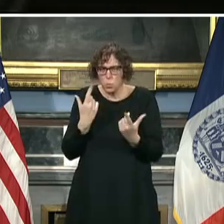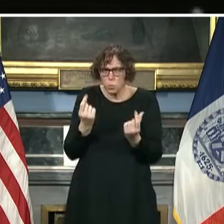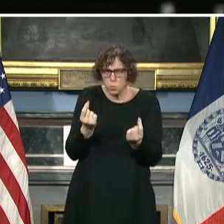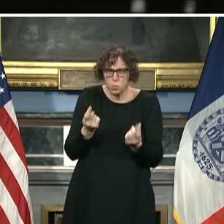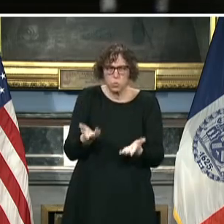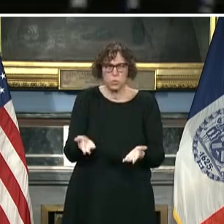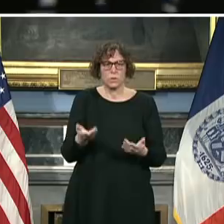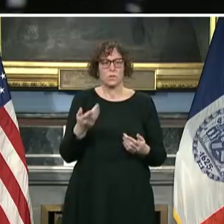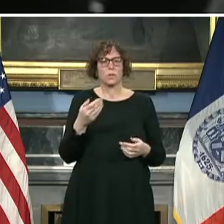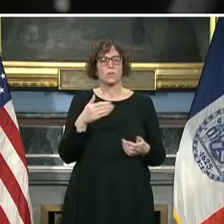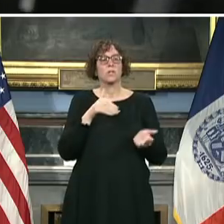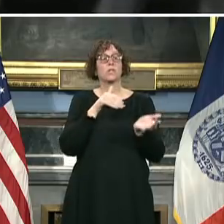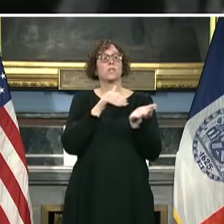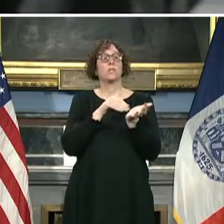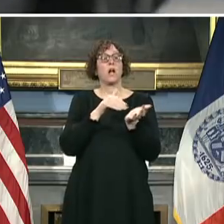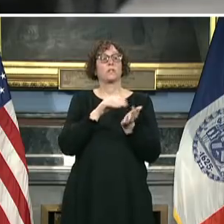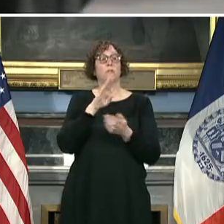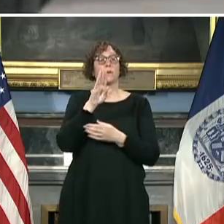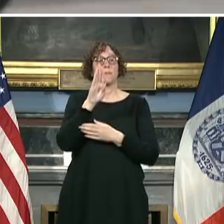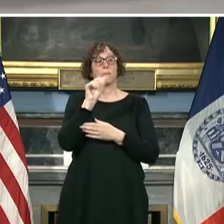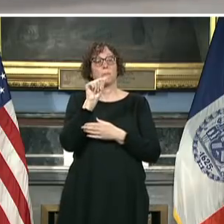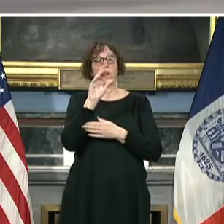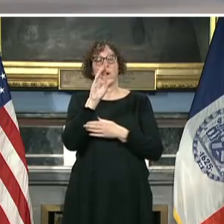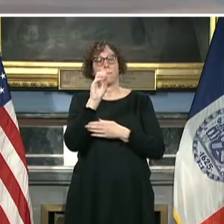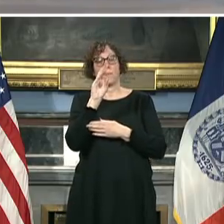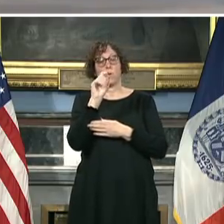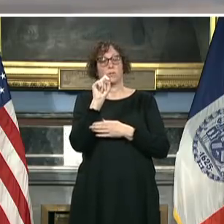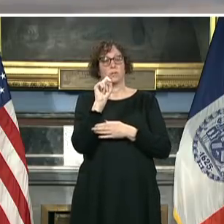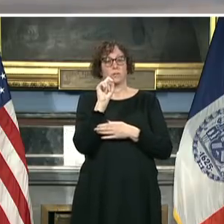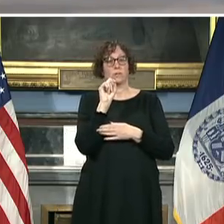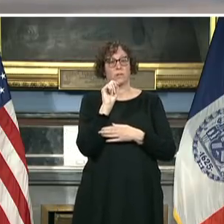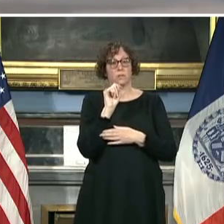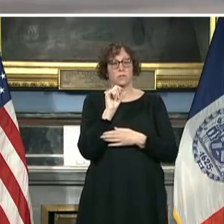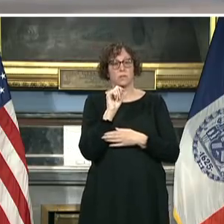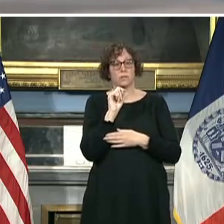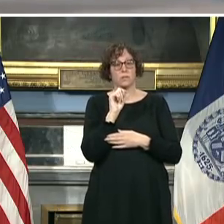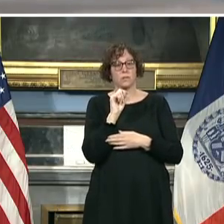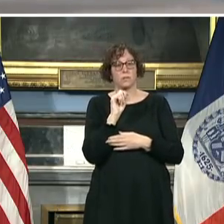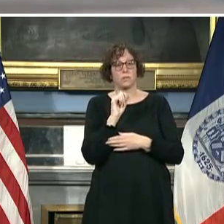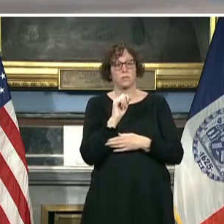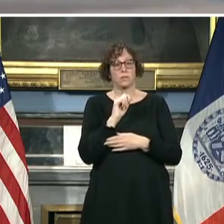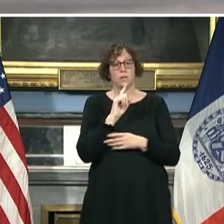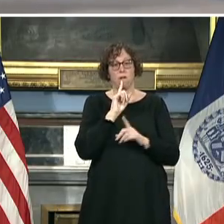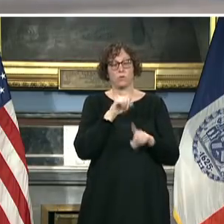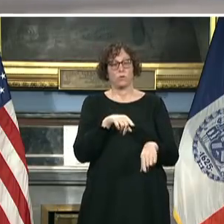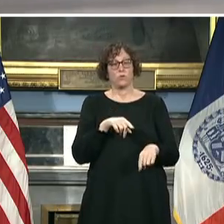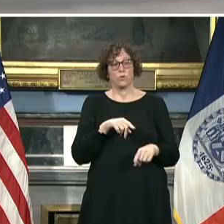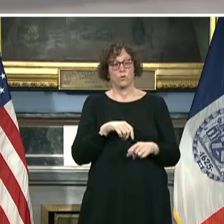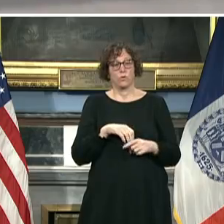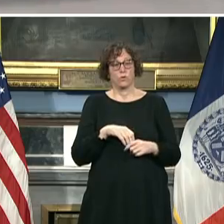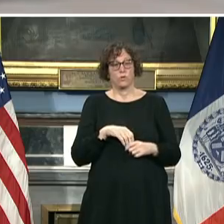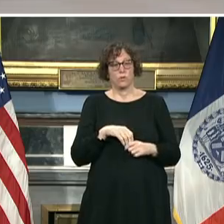THE NATURE OF WHAT HAPENPS WITH BODIES -- SO LET ME